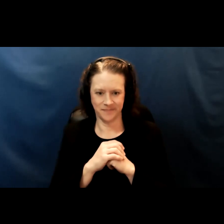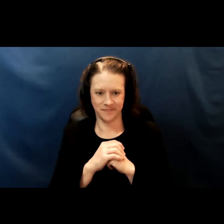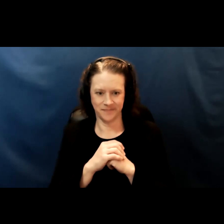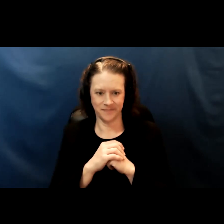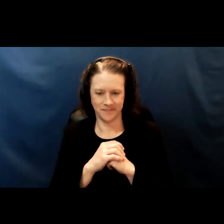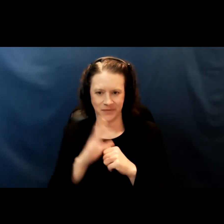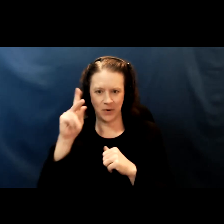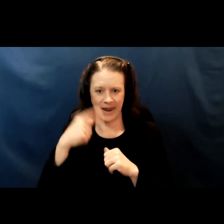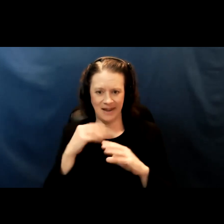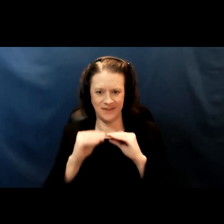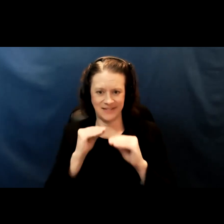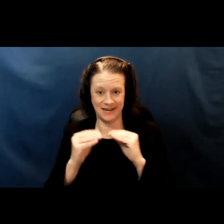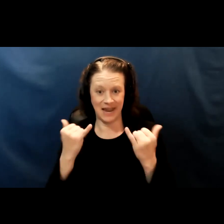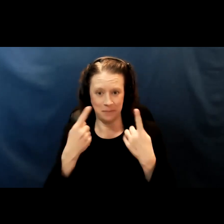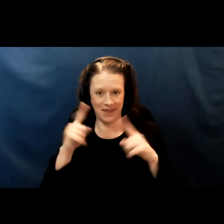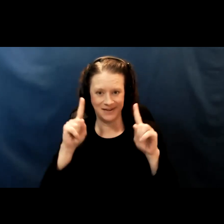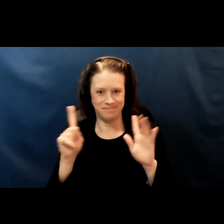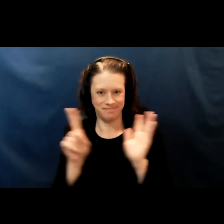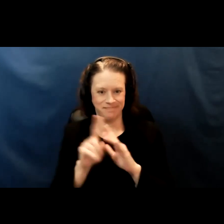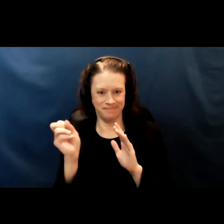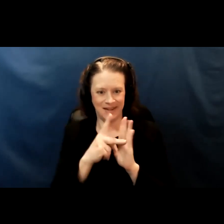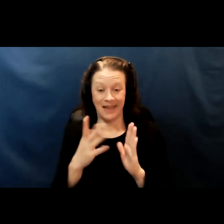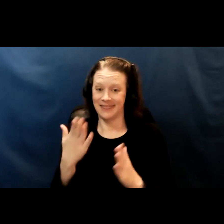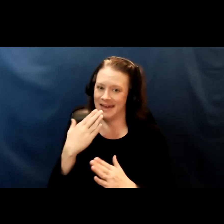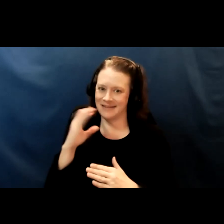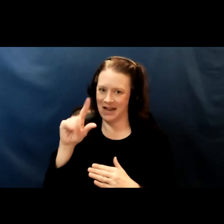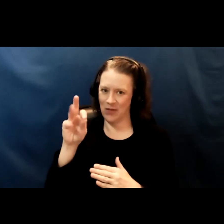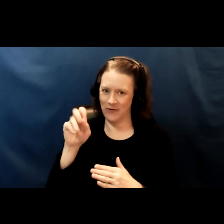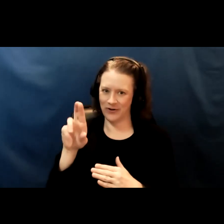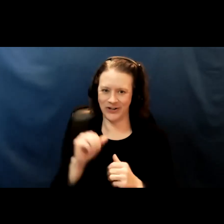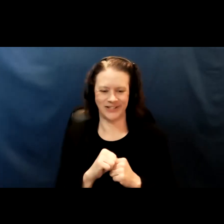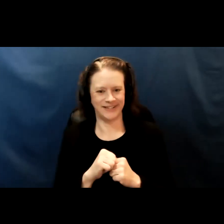She should be on in a second.